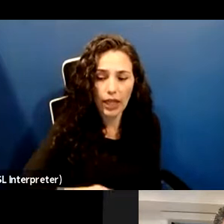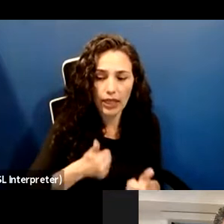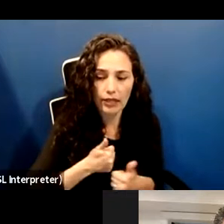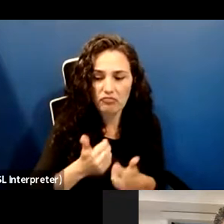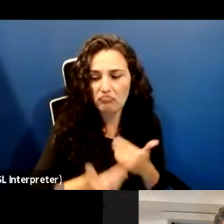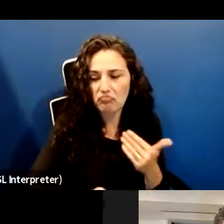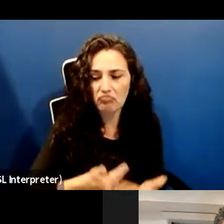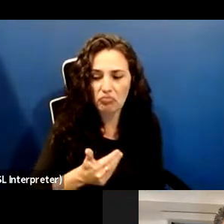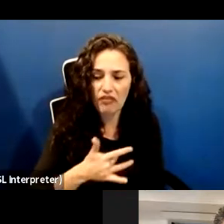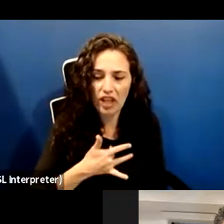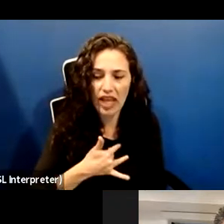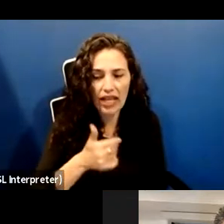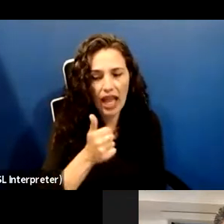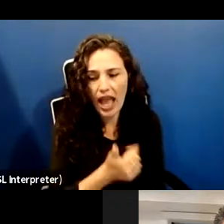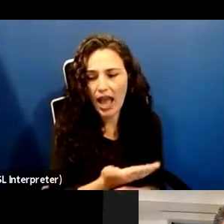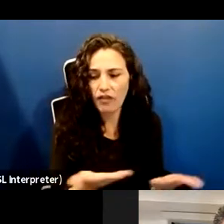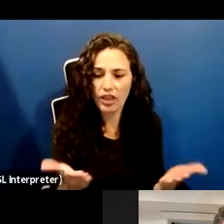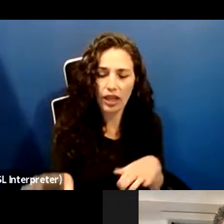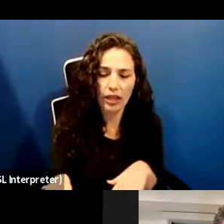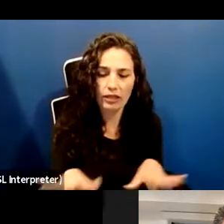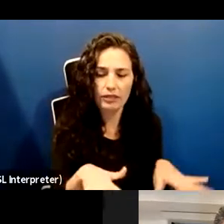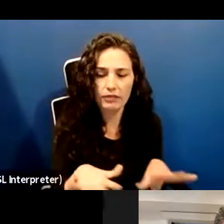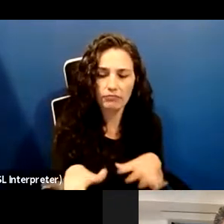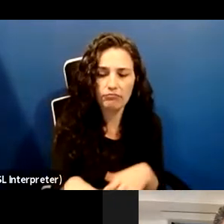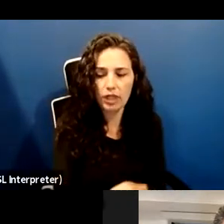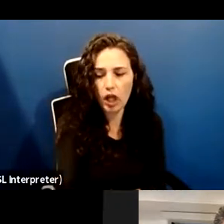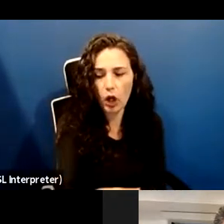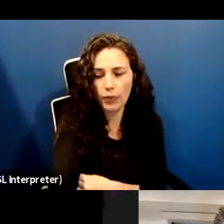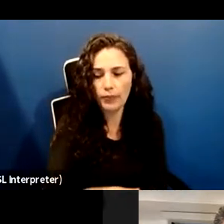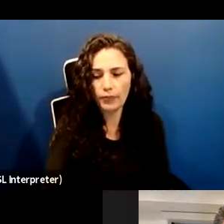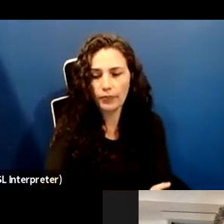everything structured, surprises that are controlled.